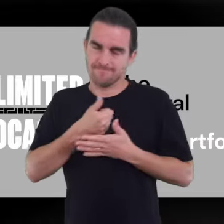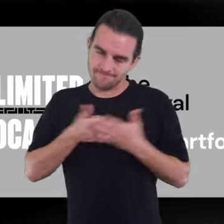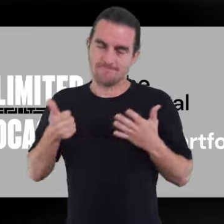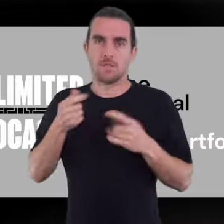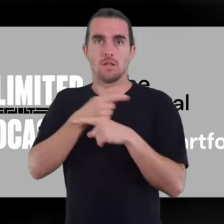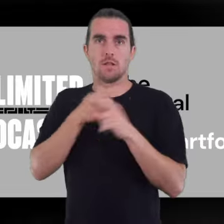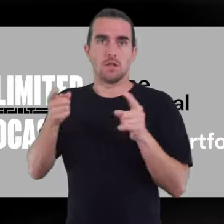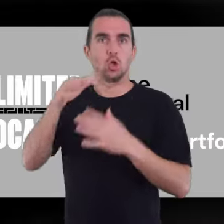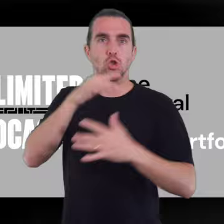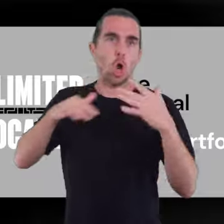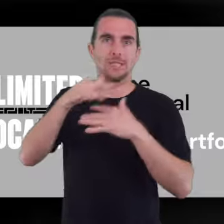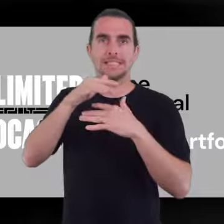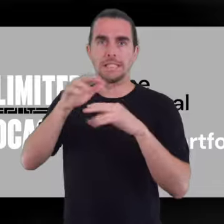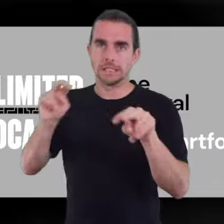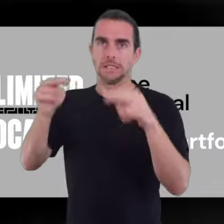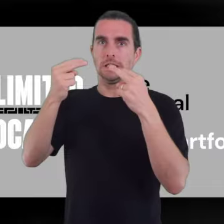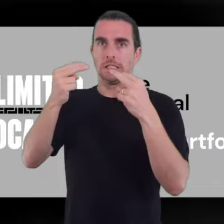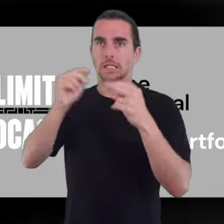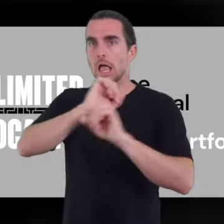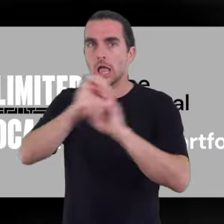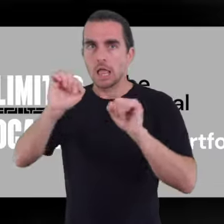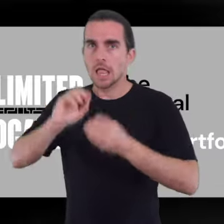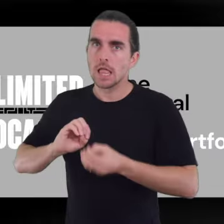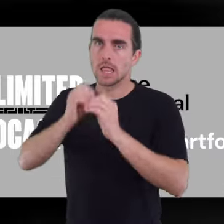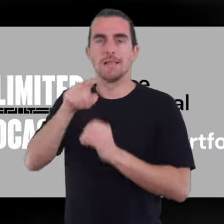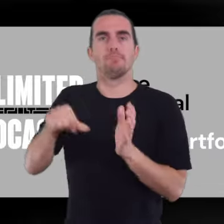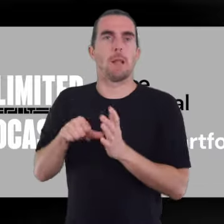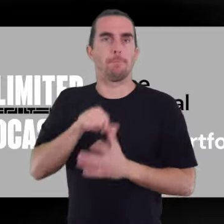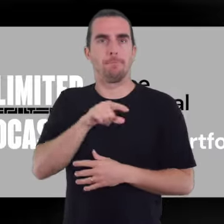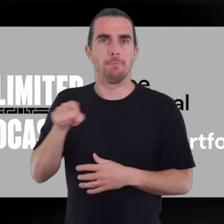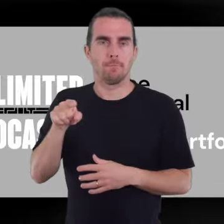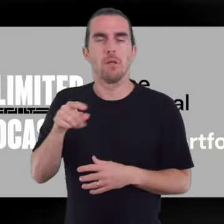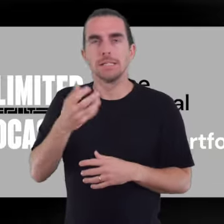It's often the design of society that's the problem. It takes you a while to process,